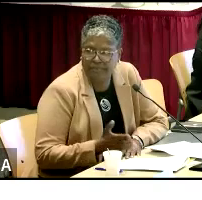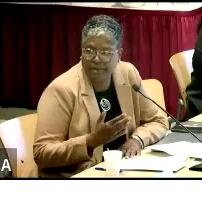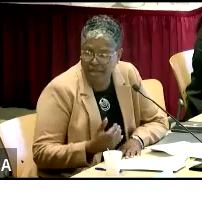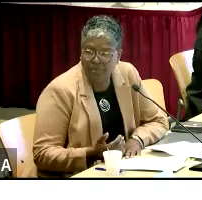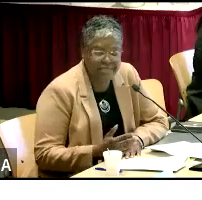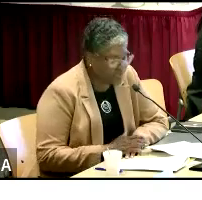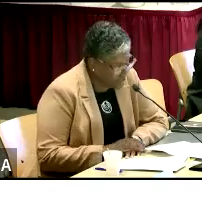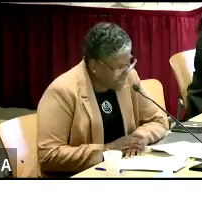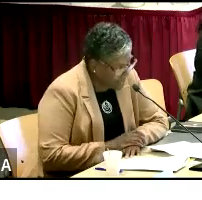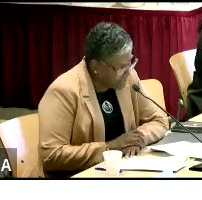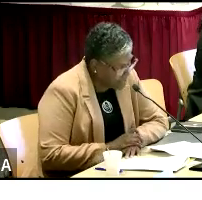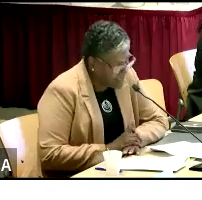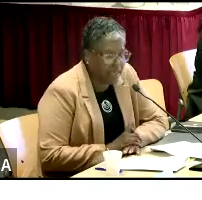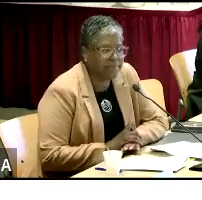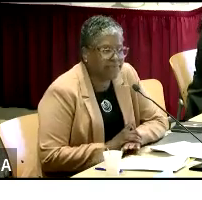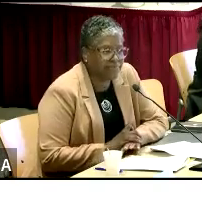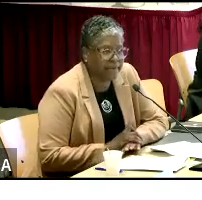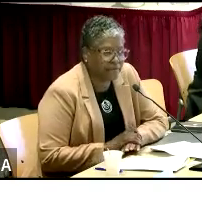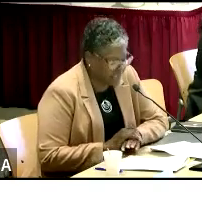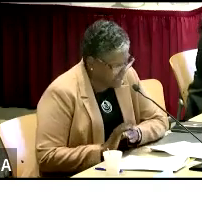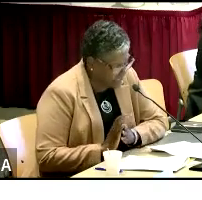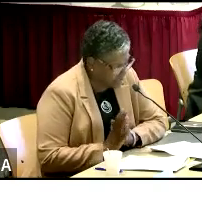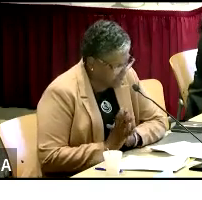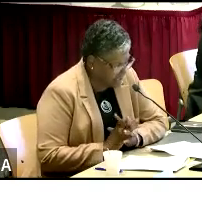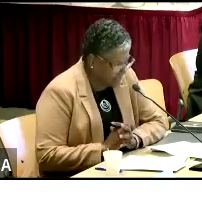about how we could do that even better as an agency.